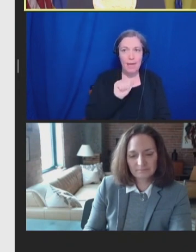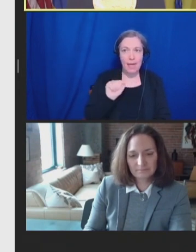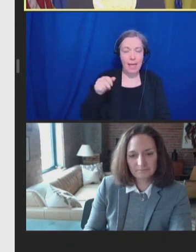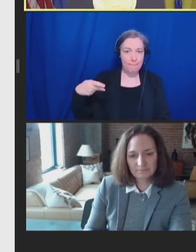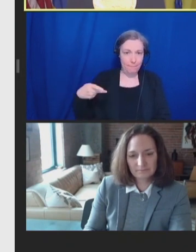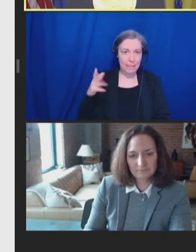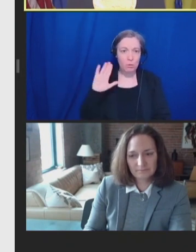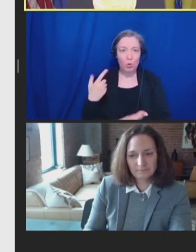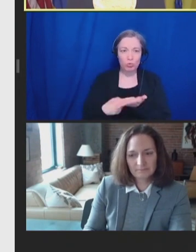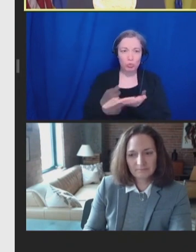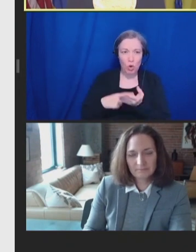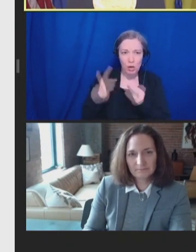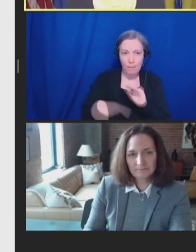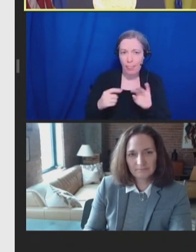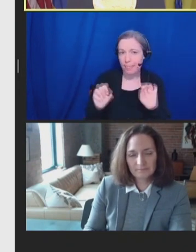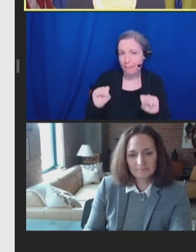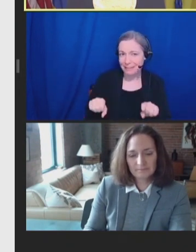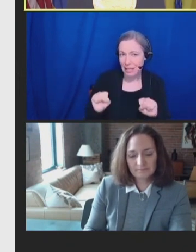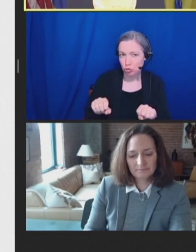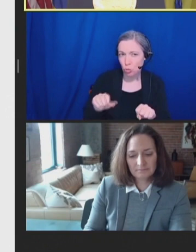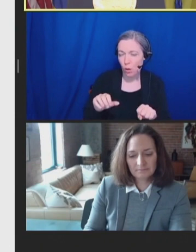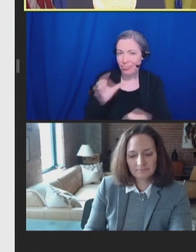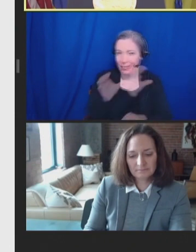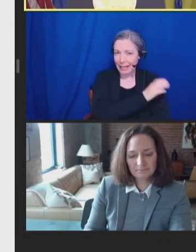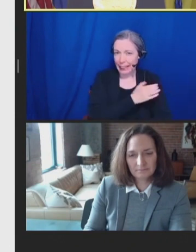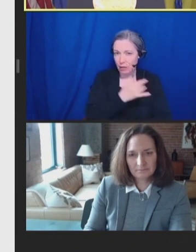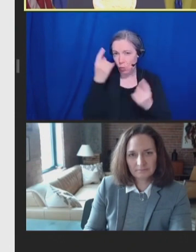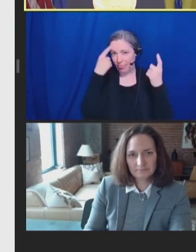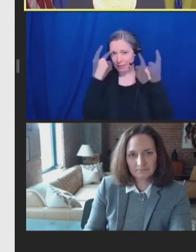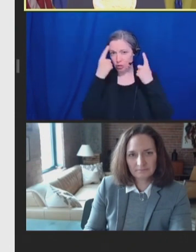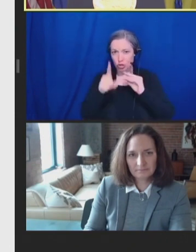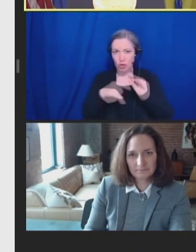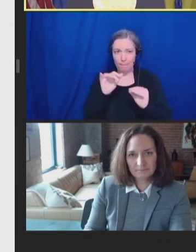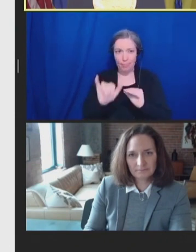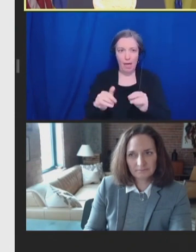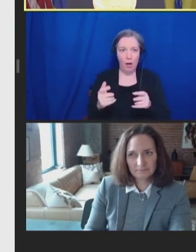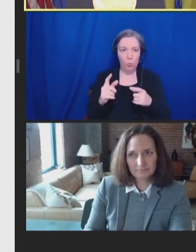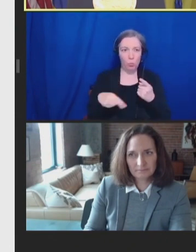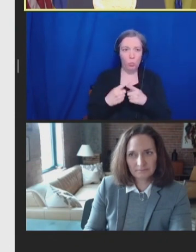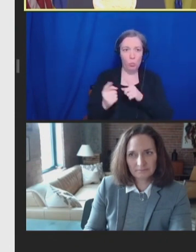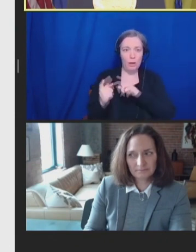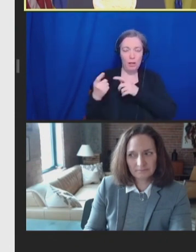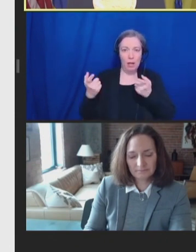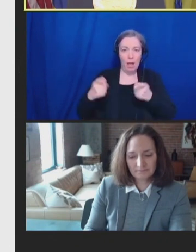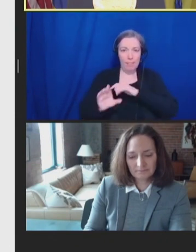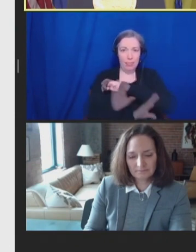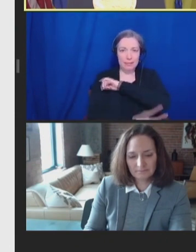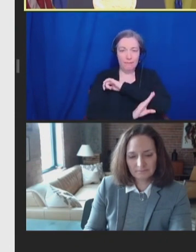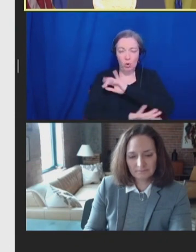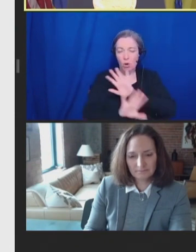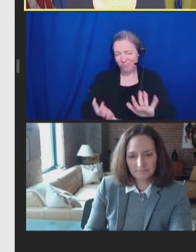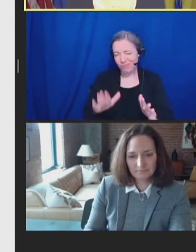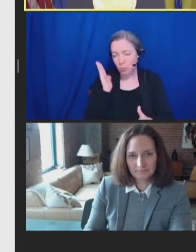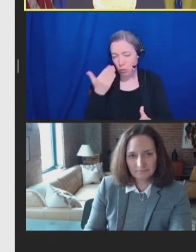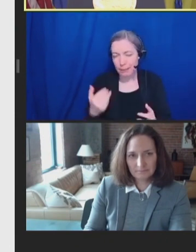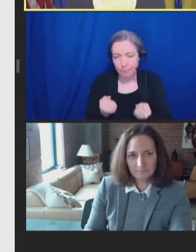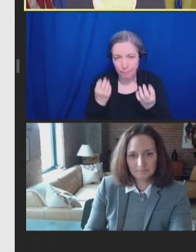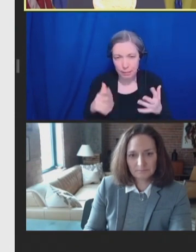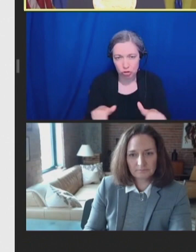I think there are quite a lot of challenges that we are working through. And we will continue to